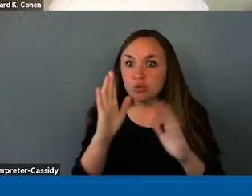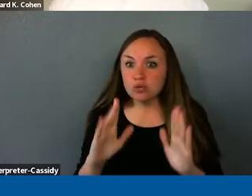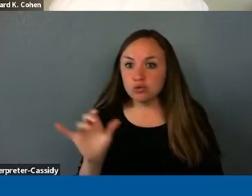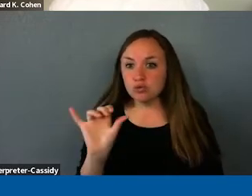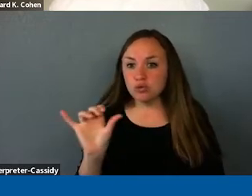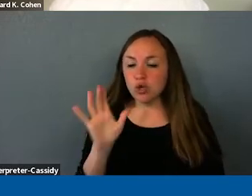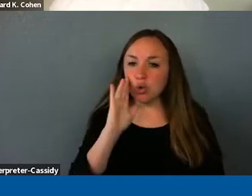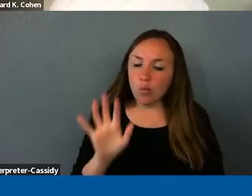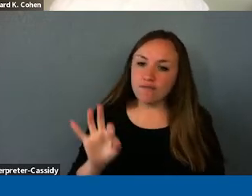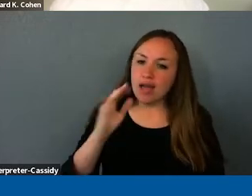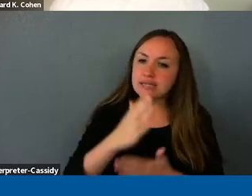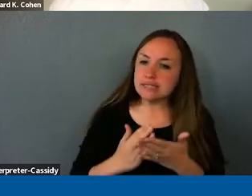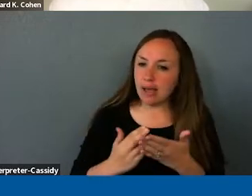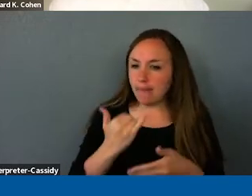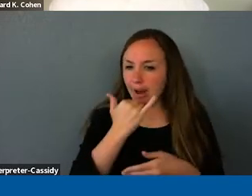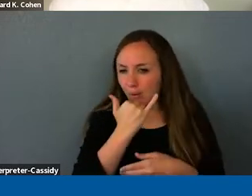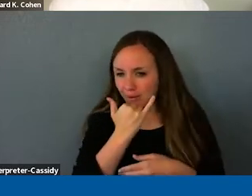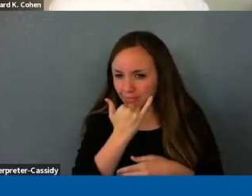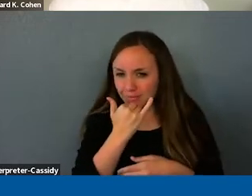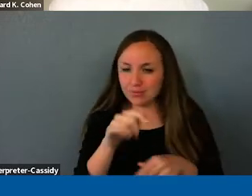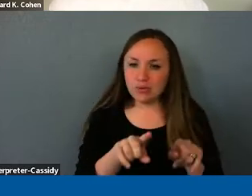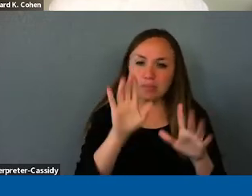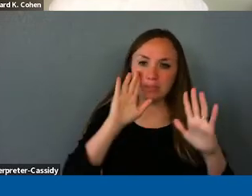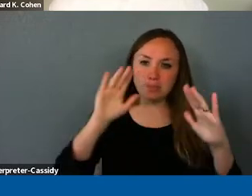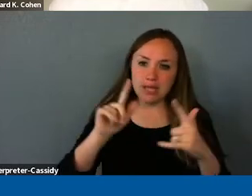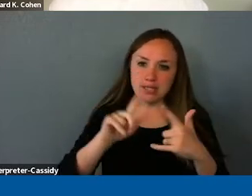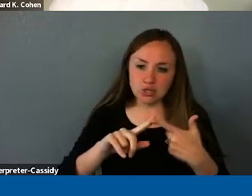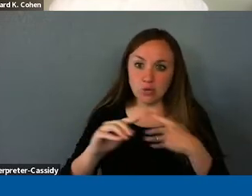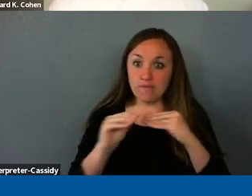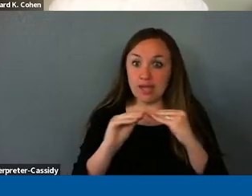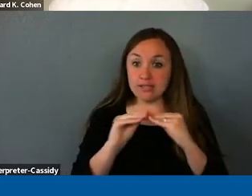You'll discover some inconsistencies and you will be expected to fill in those gaps on your own.